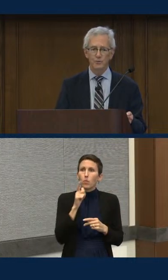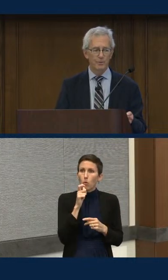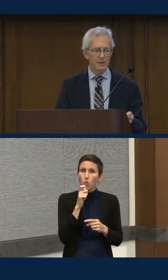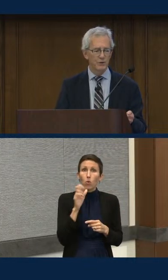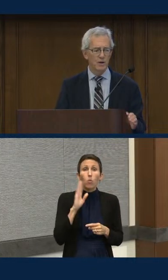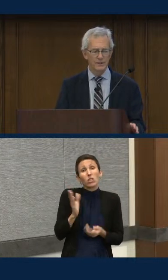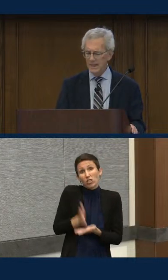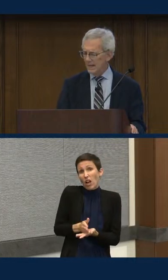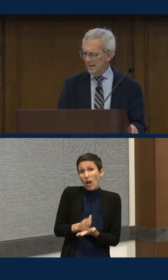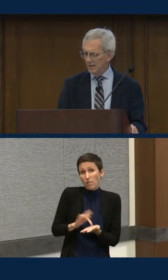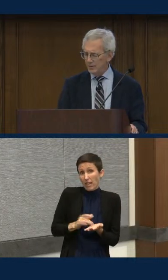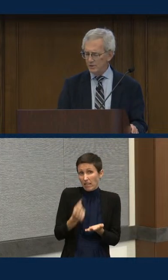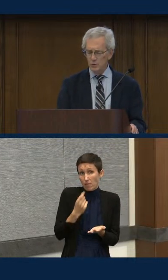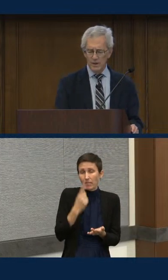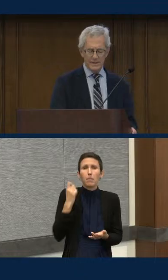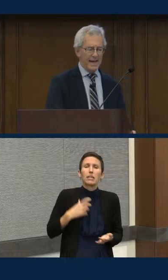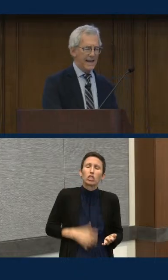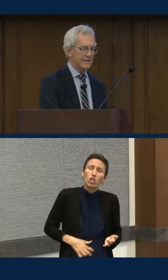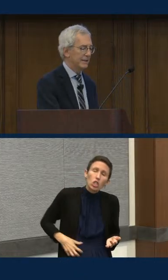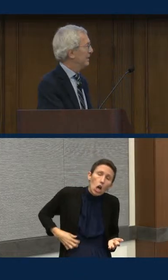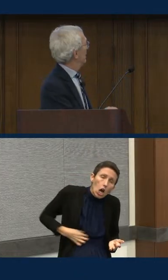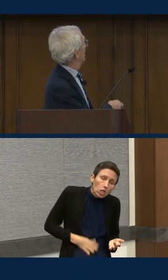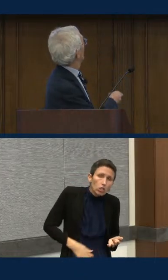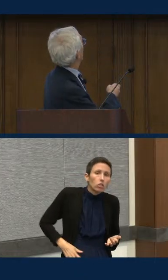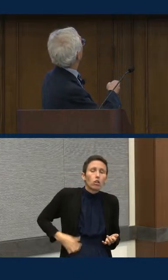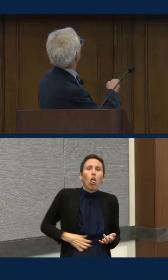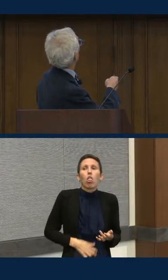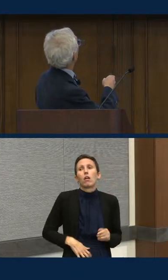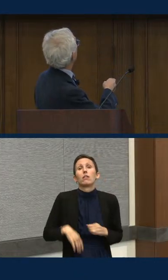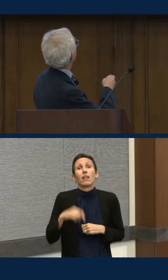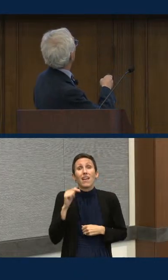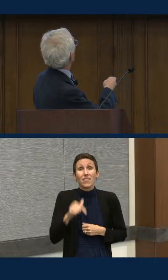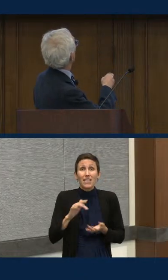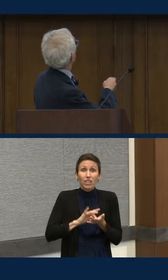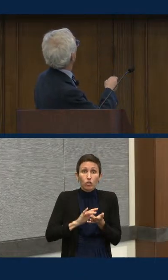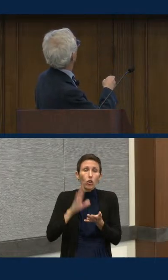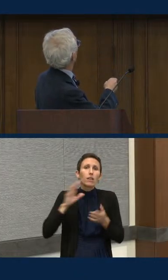nausea from the drugs. The